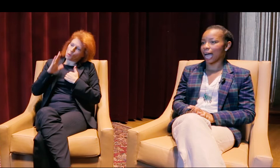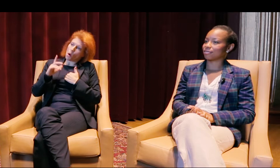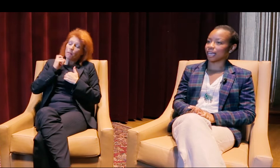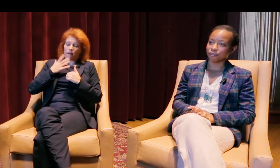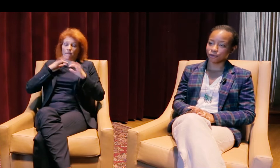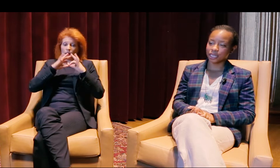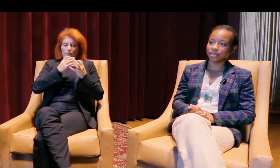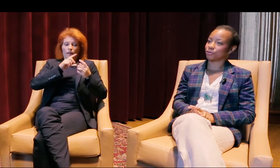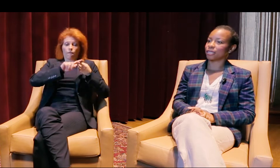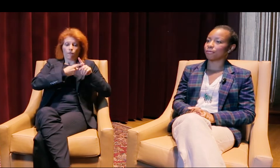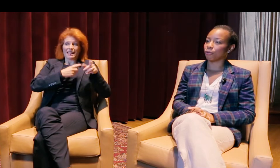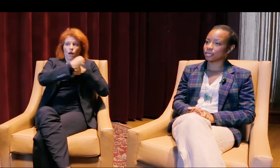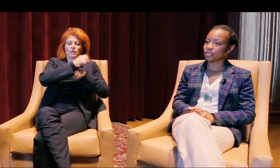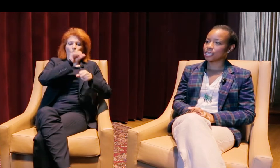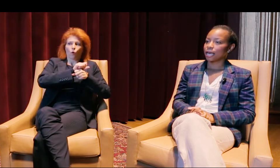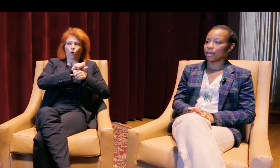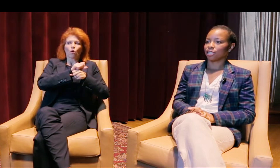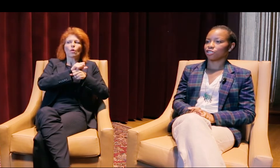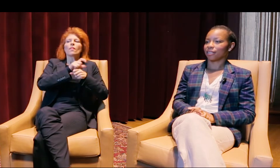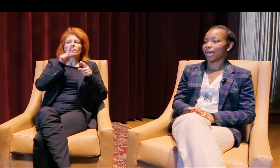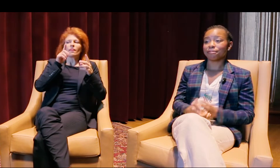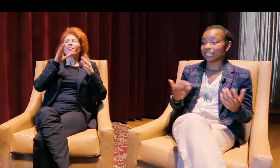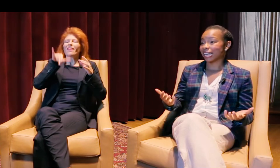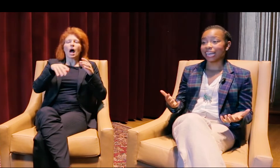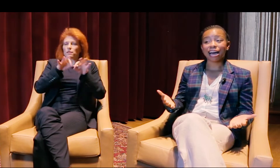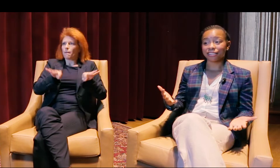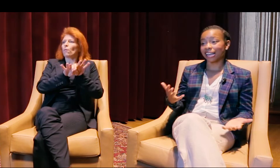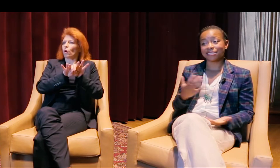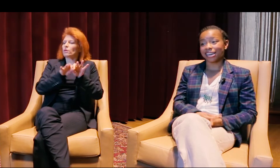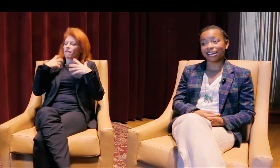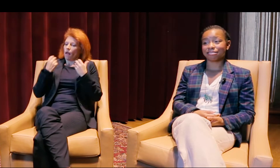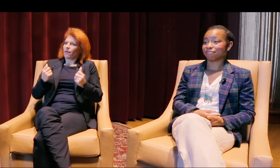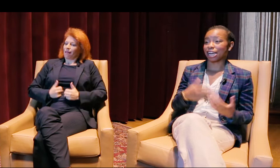outside of work is really important. Making sure that I am maintaining a healthy lifestyle,